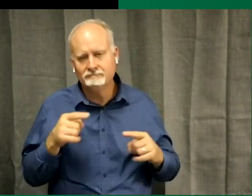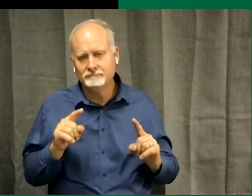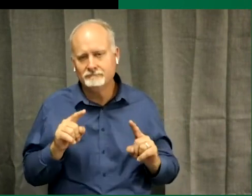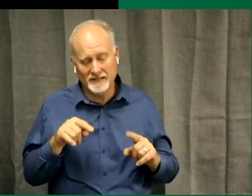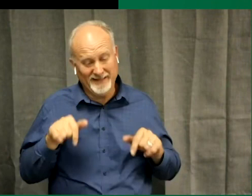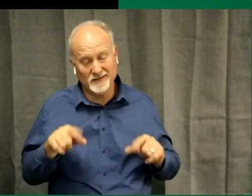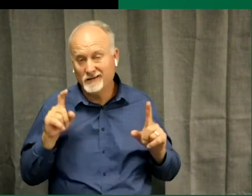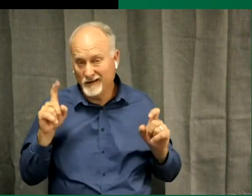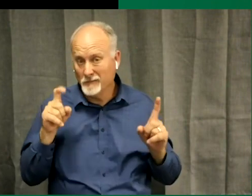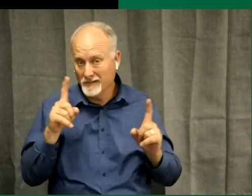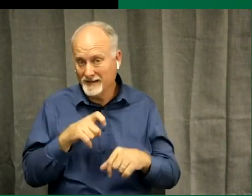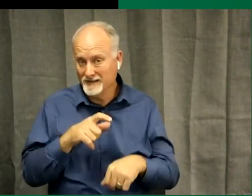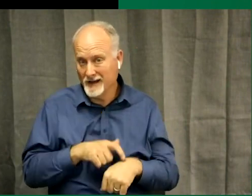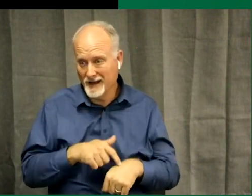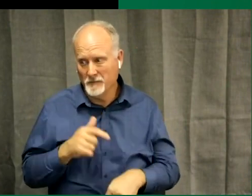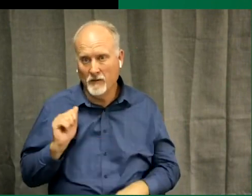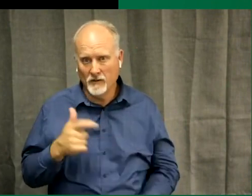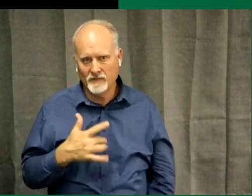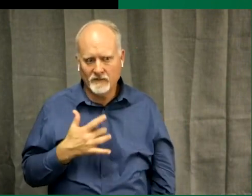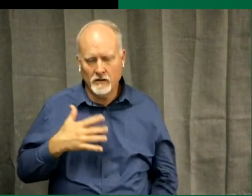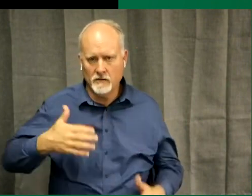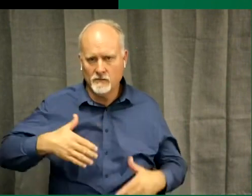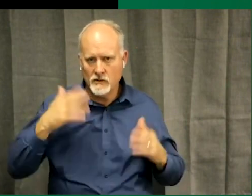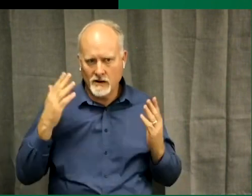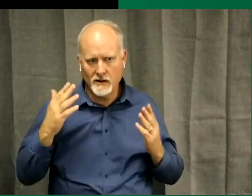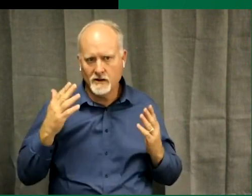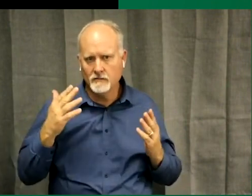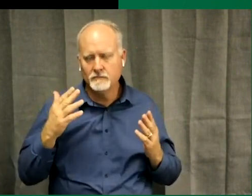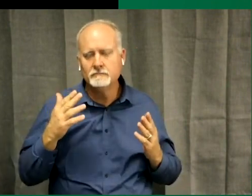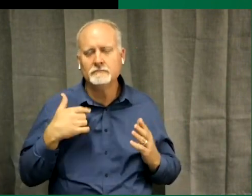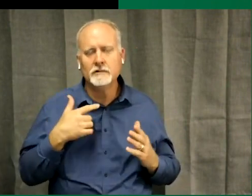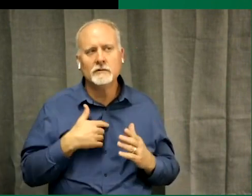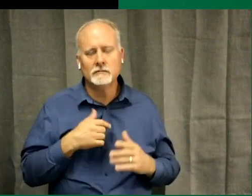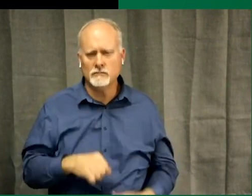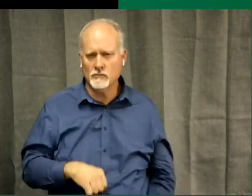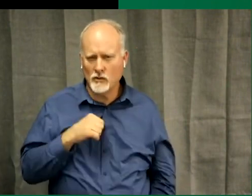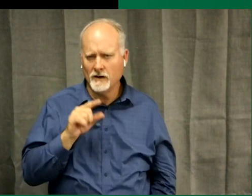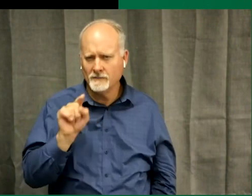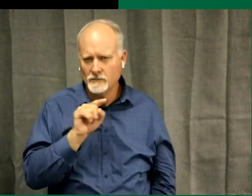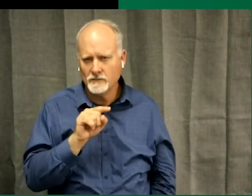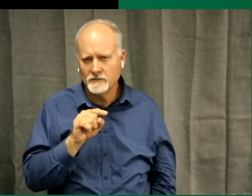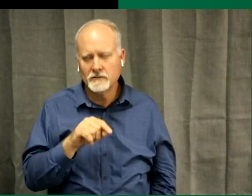time we all feel it we know you feel it and we are so proud of you and you all should be proud